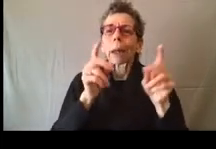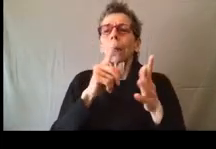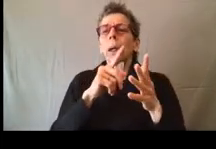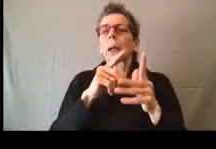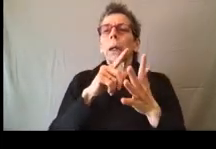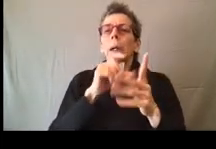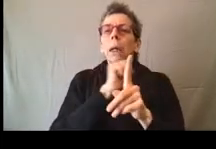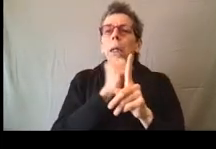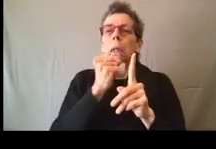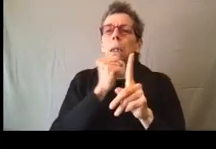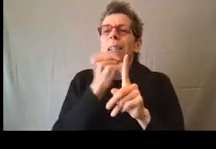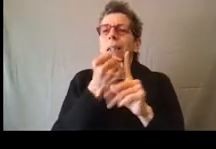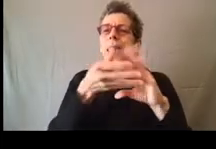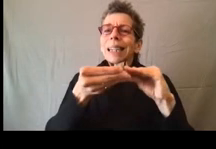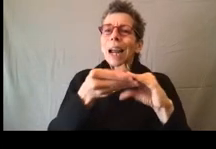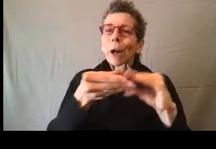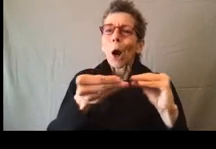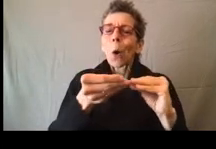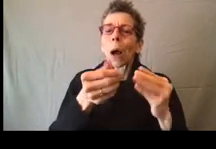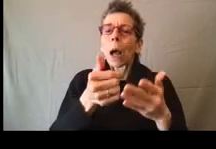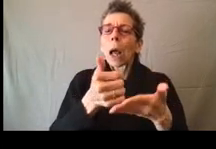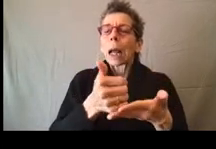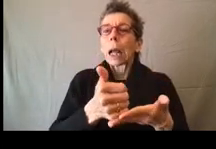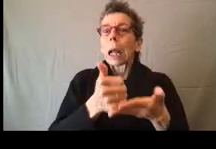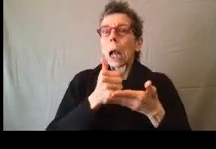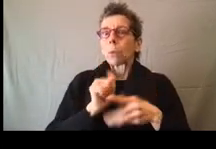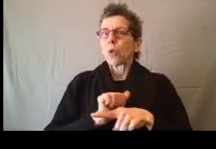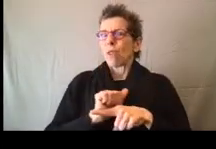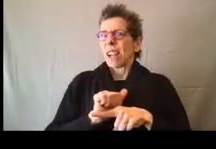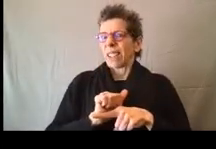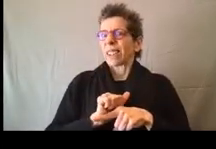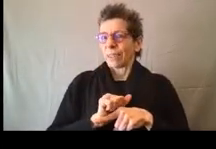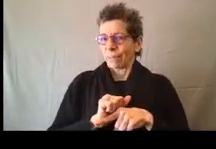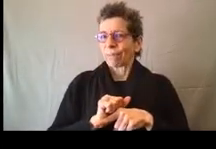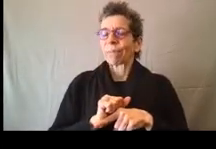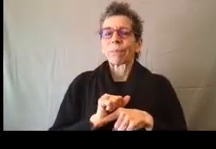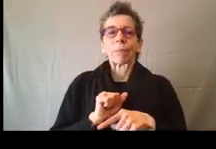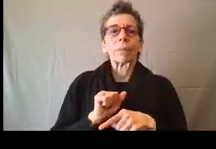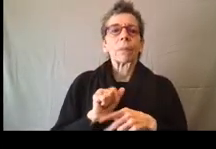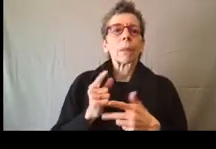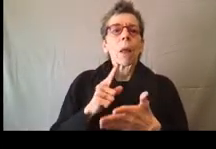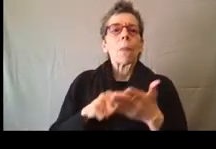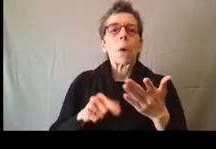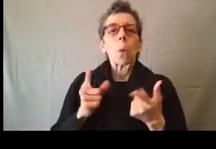that help people to practice the information. What to do section is a mini guide that summarizes